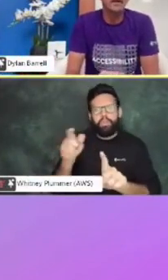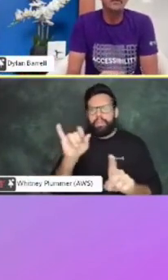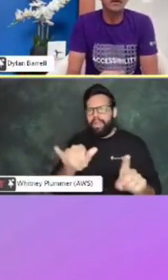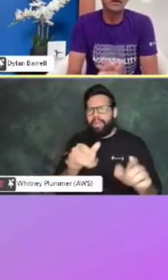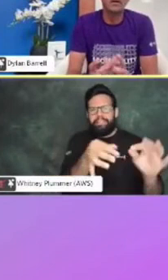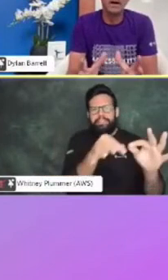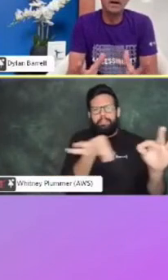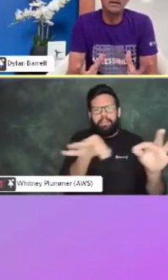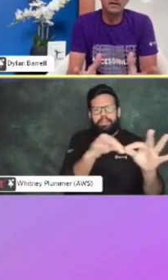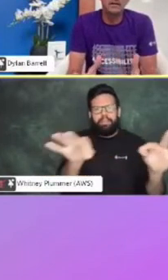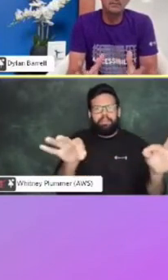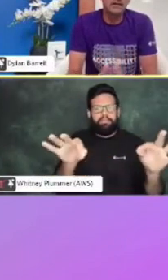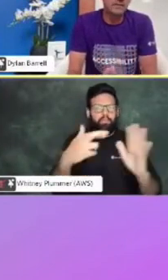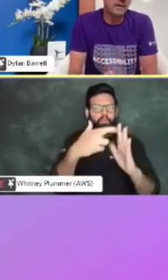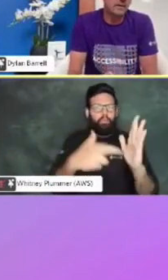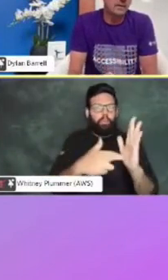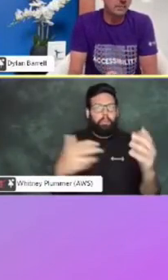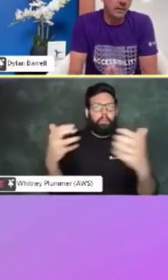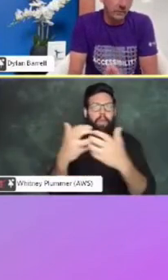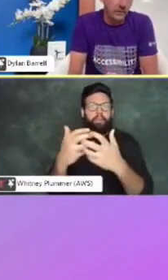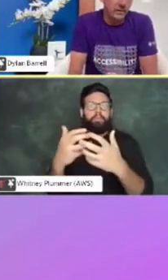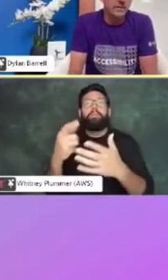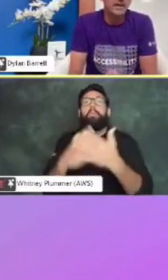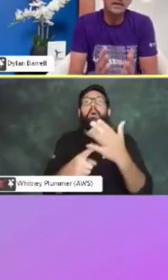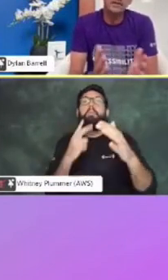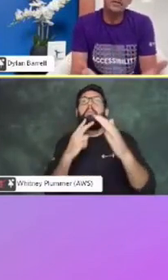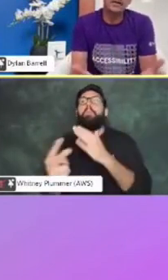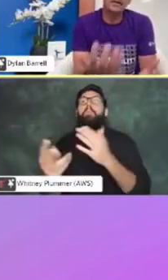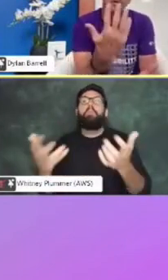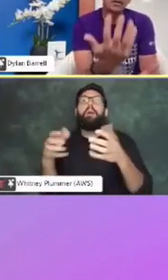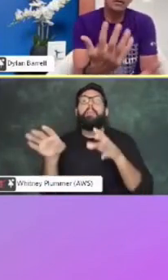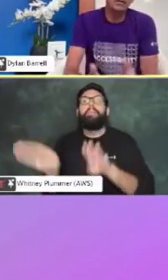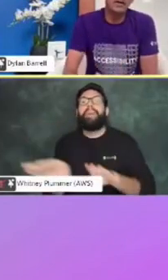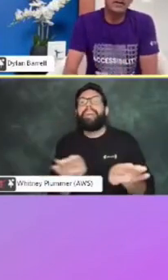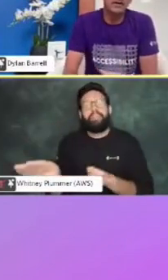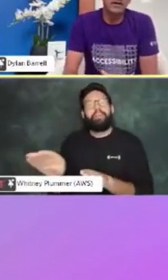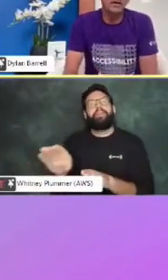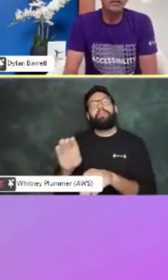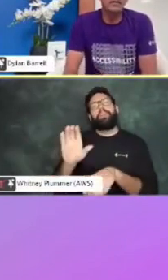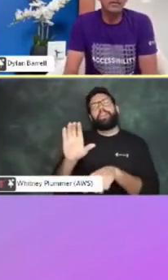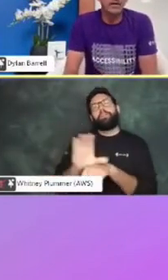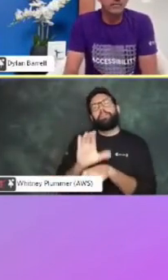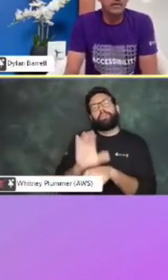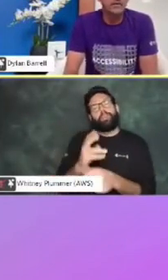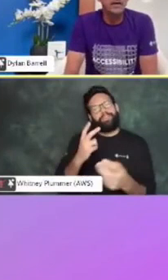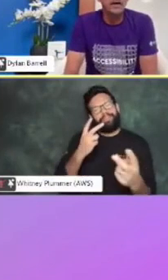So part of our computer vision is to really look at the rendering of the user interface